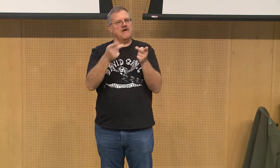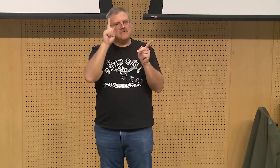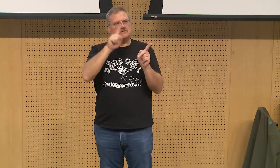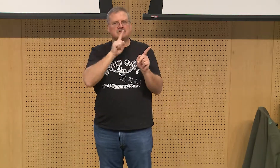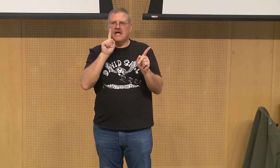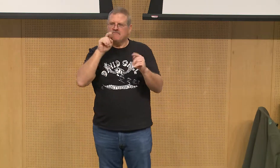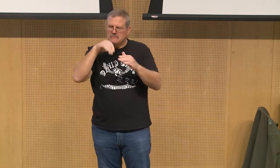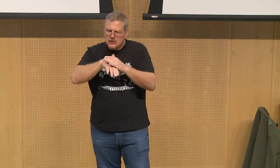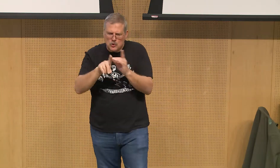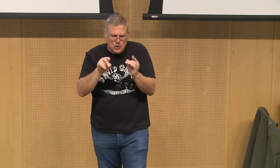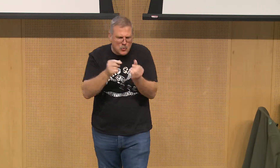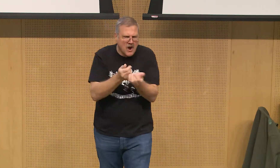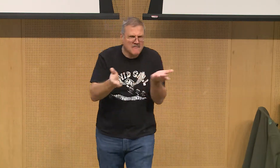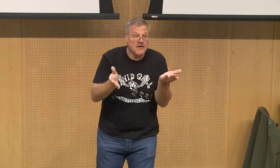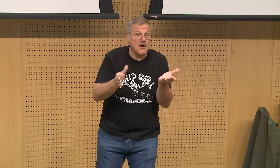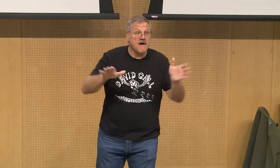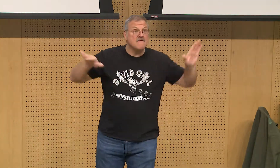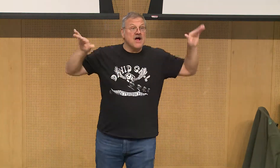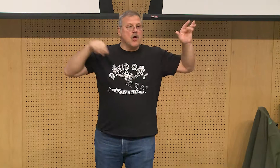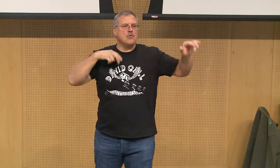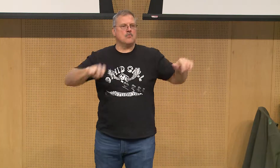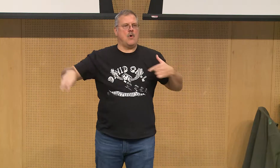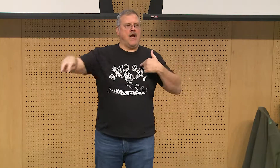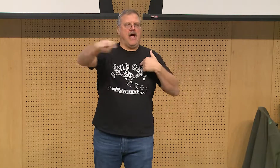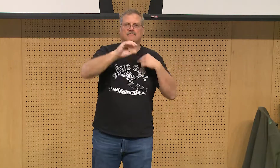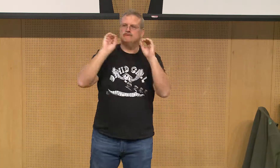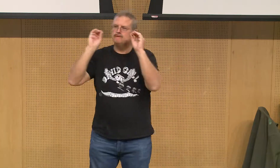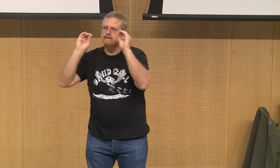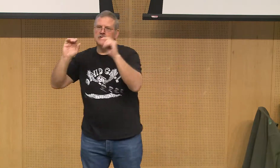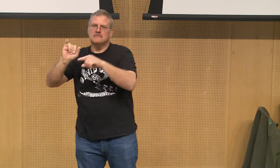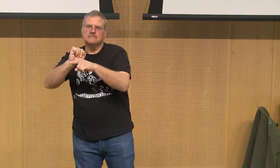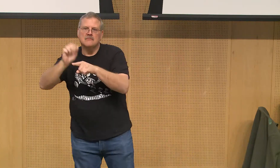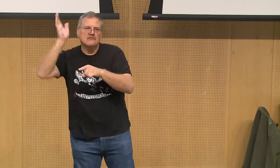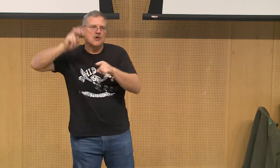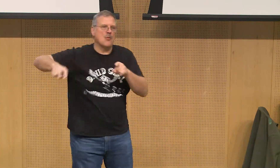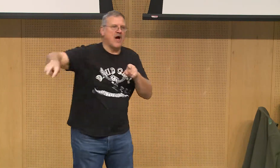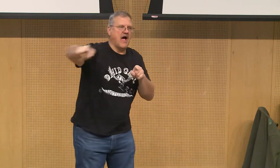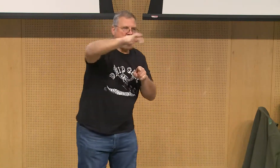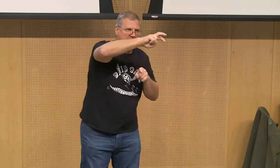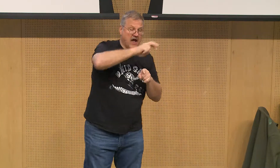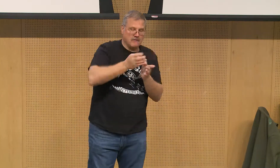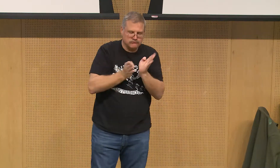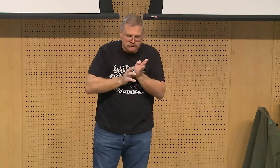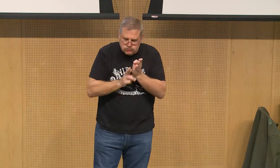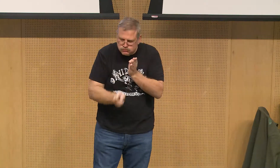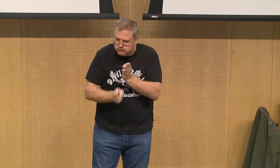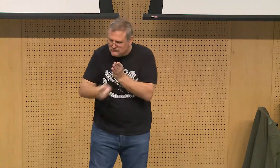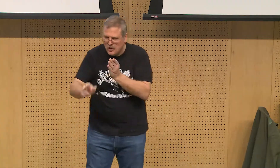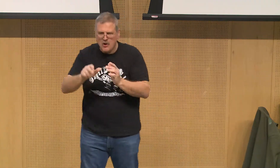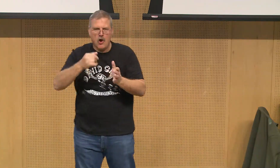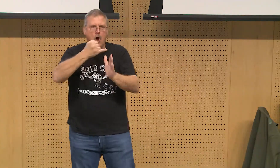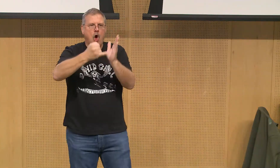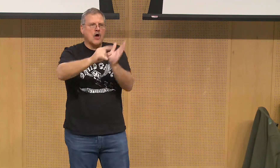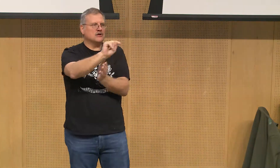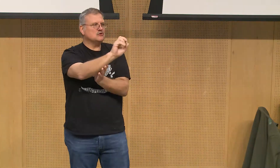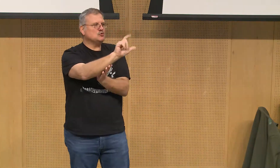for Deaf people to be, that they can fly and create, and this is--you know, I taught with art tools.